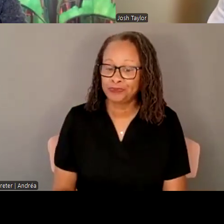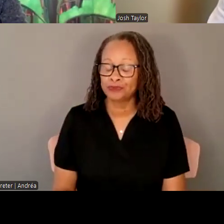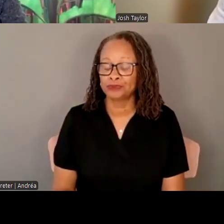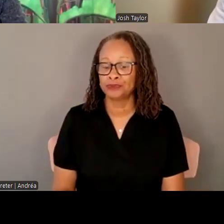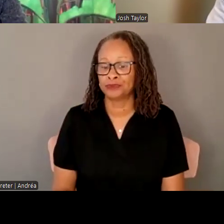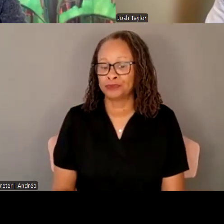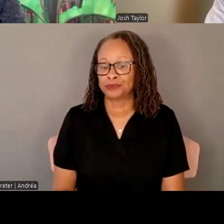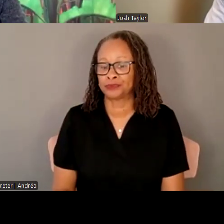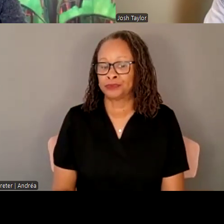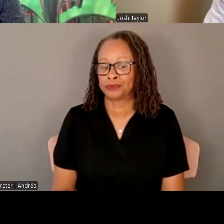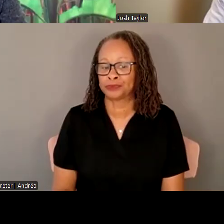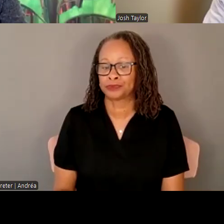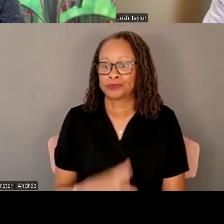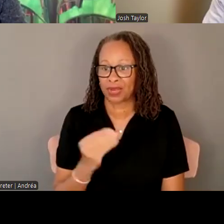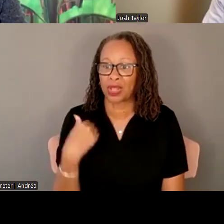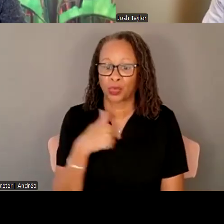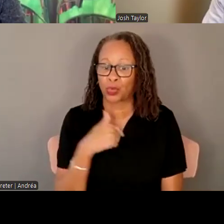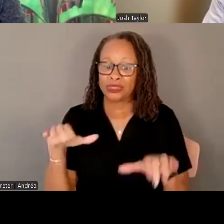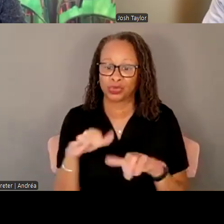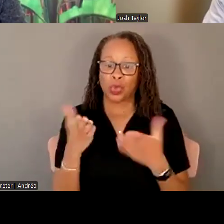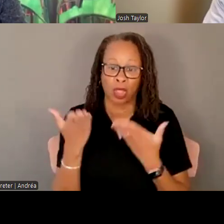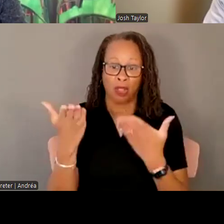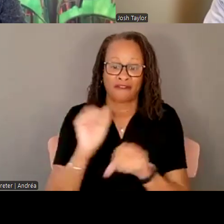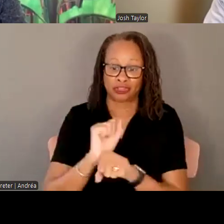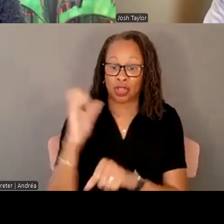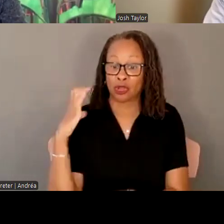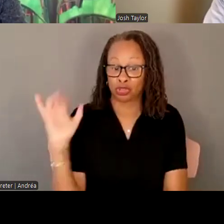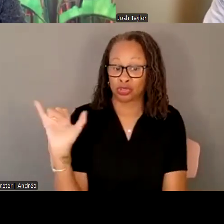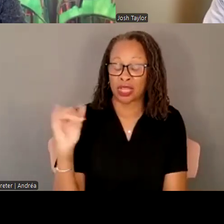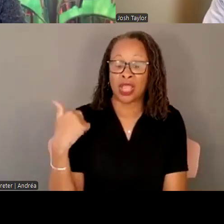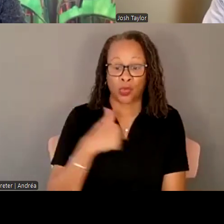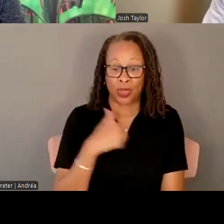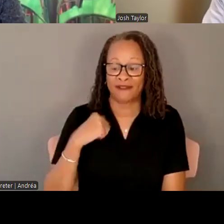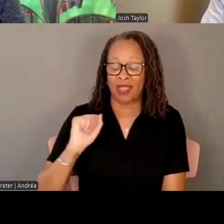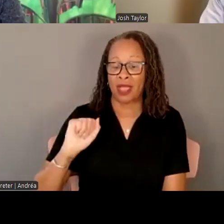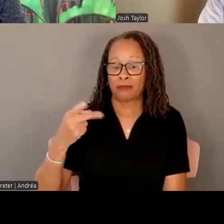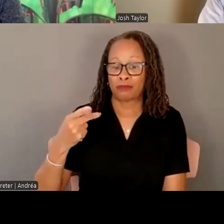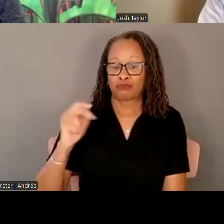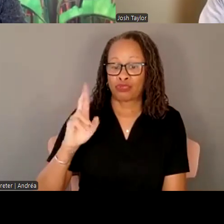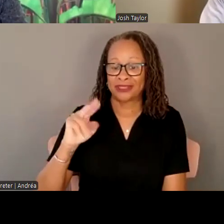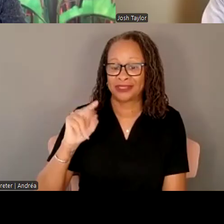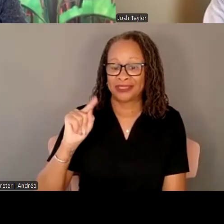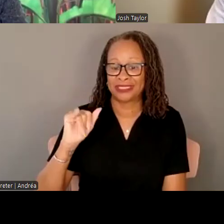And yeah, we do offer job coaching as well. We have an apprenticeship program where we do,